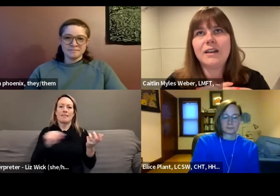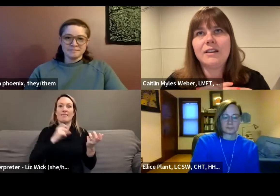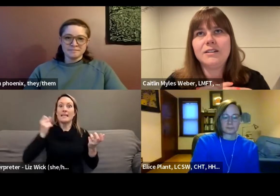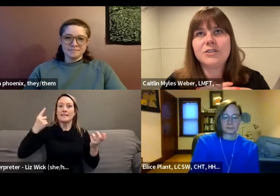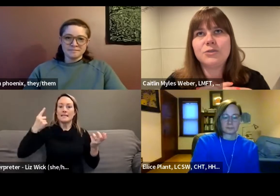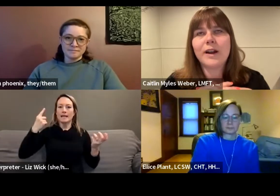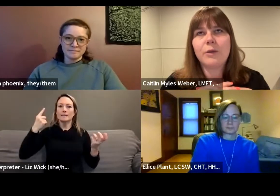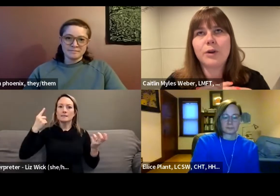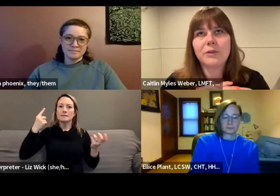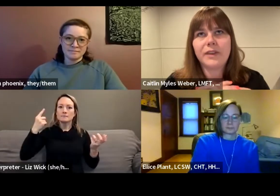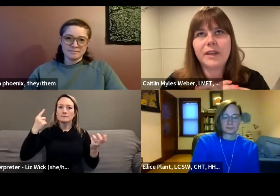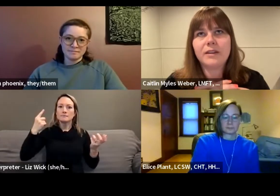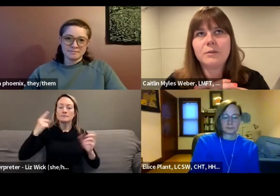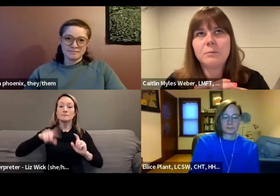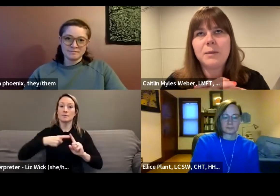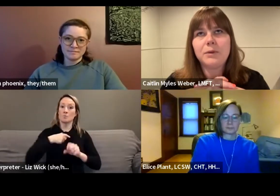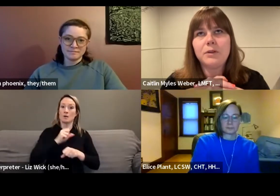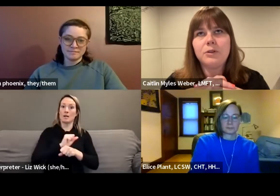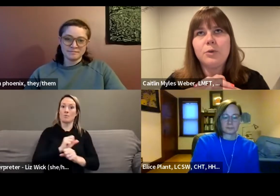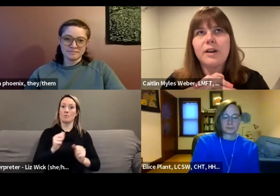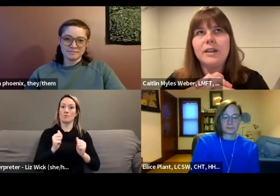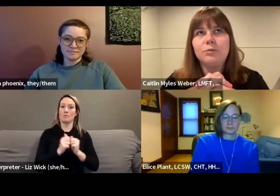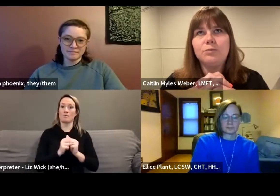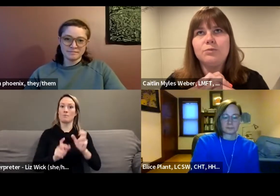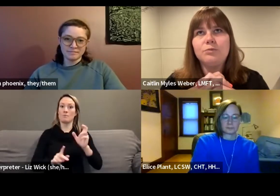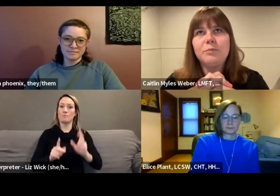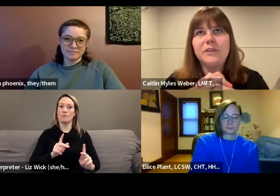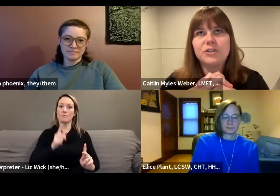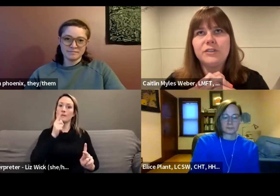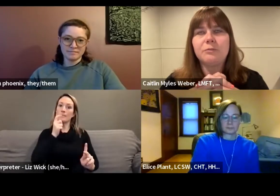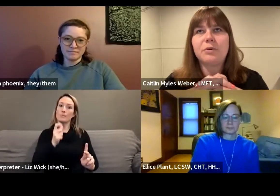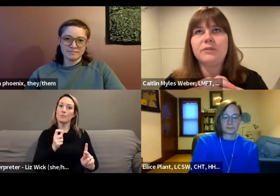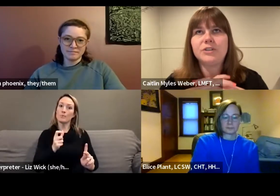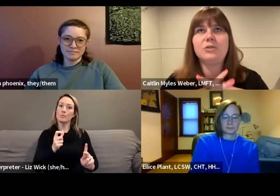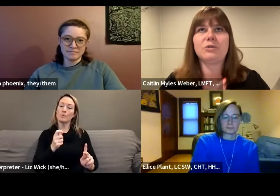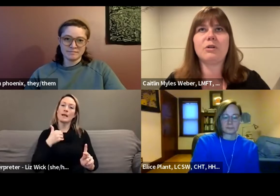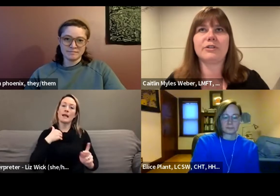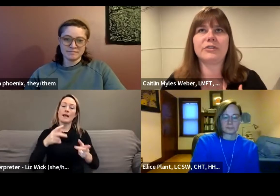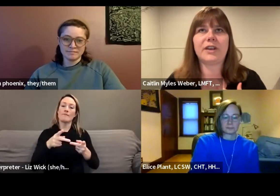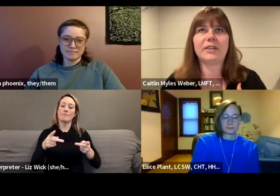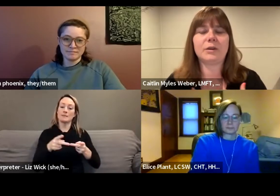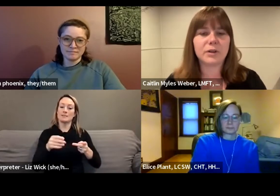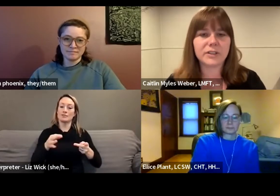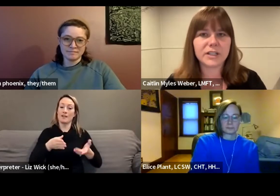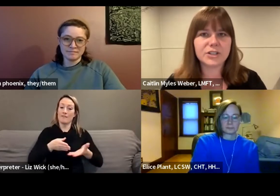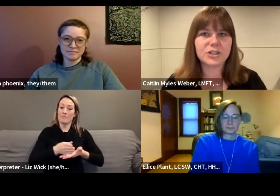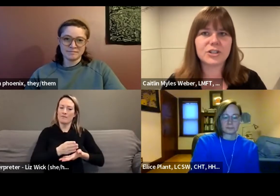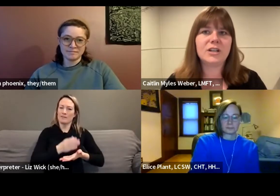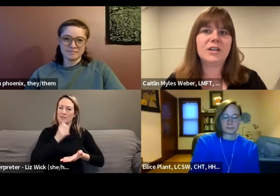And when I work with like people who are in positions of privilege who don't understand their privilege,